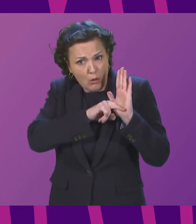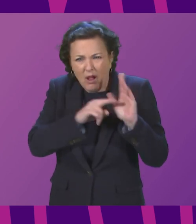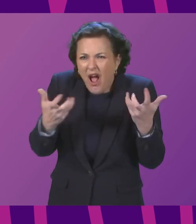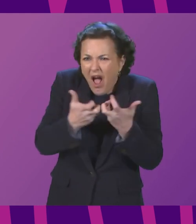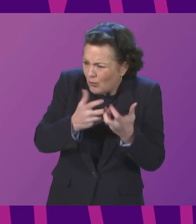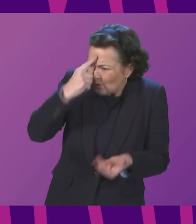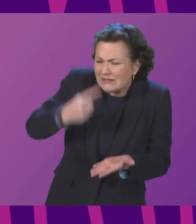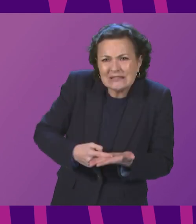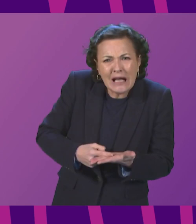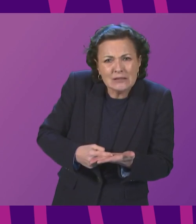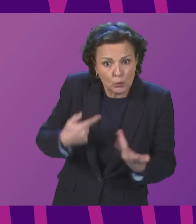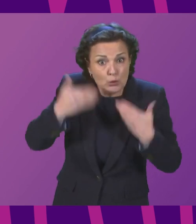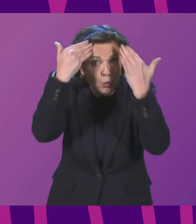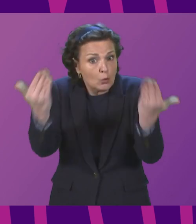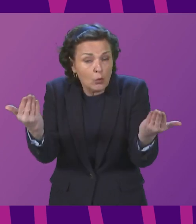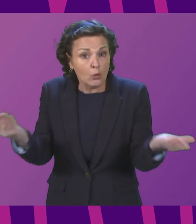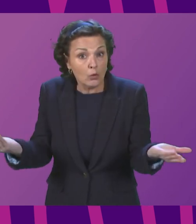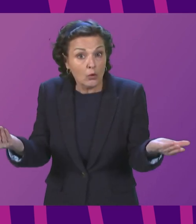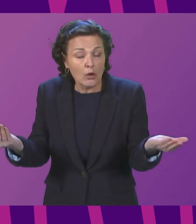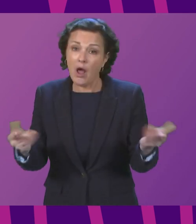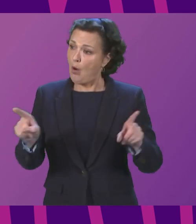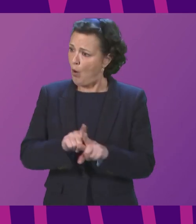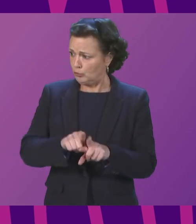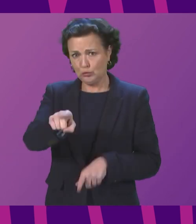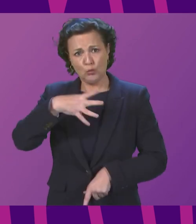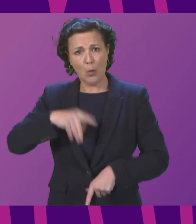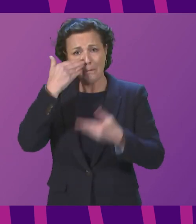help the people better understand that, and to provide transparency, will the First Minister